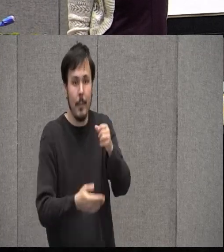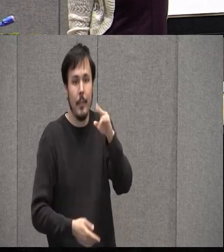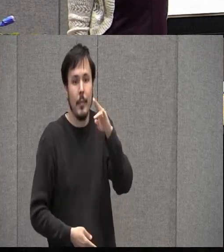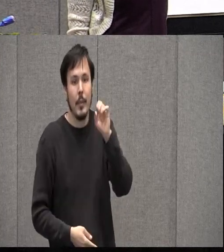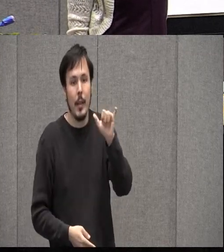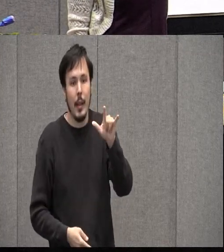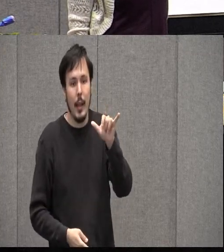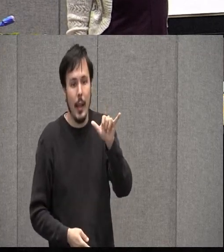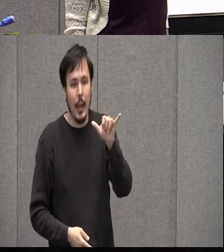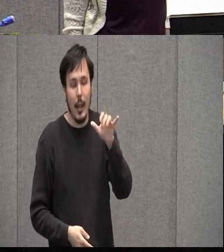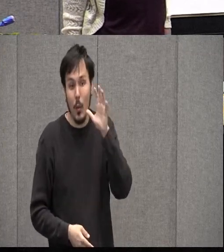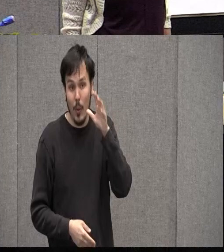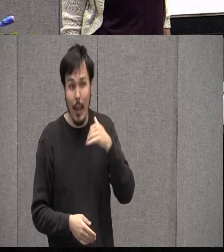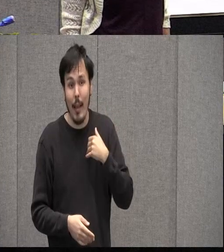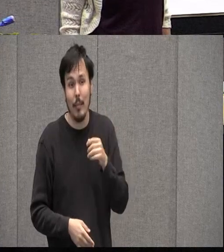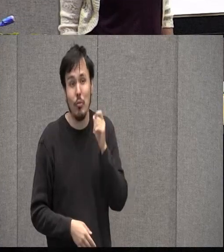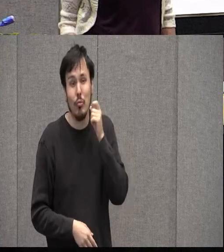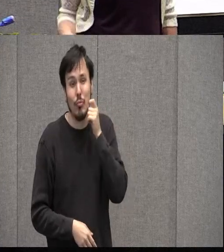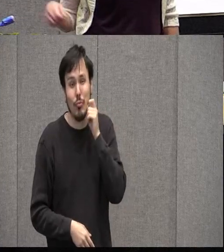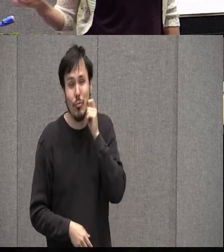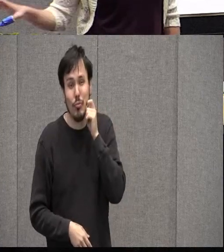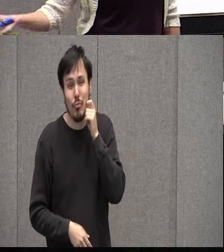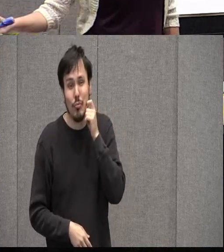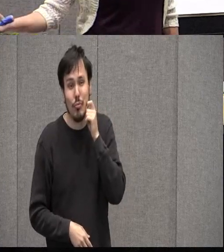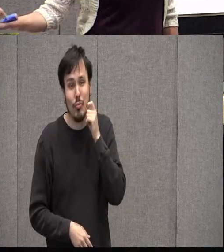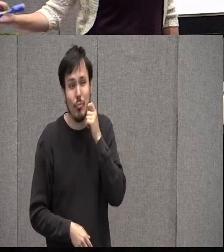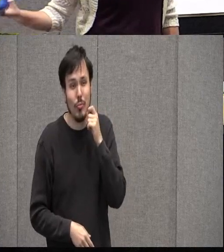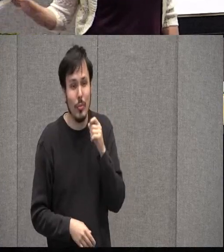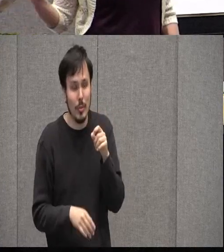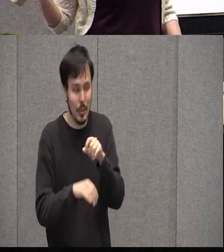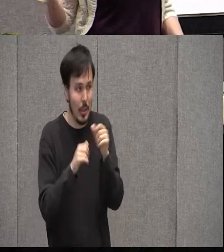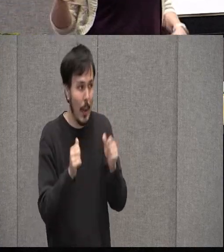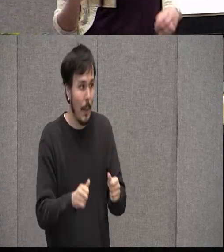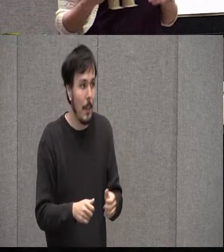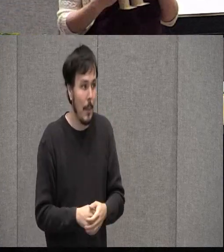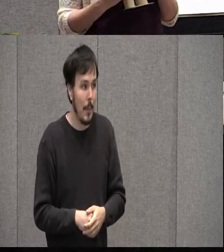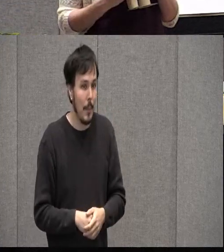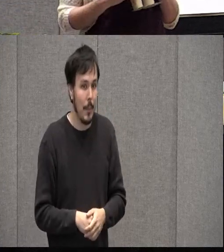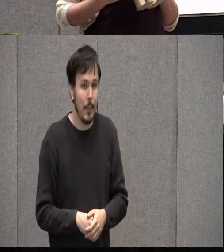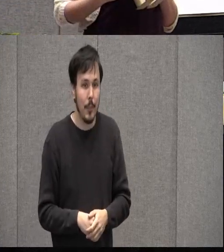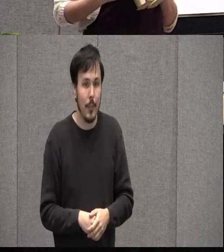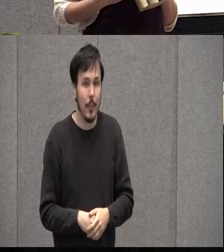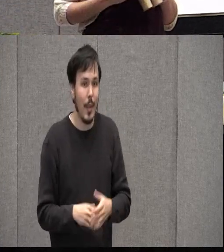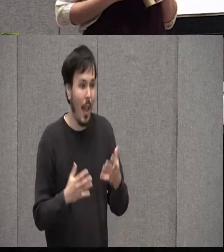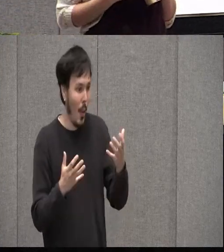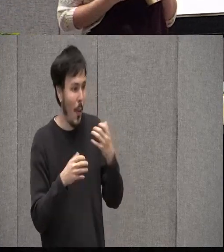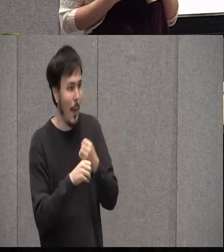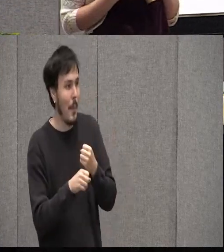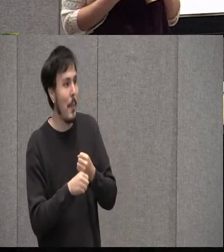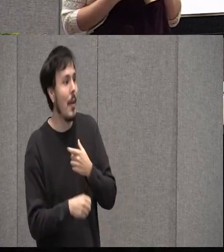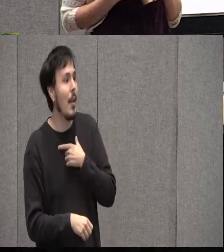And you get this really cool impression. I want to make a little pendant for my robot friend. - For your robot,